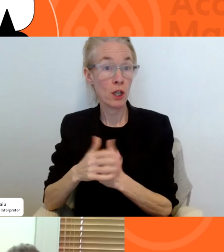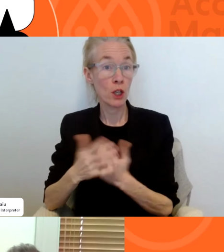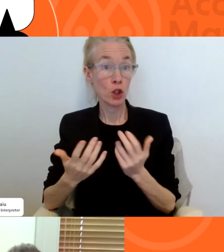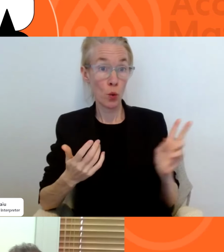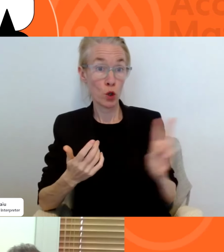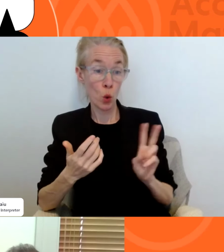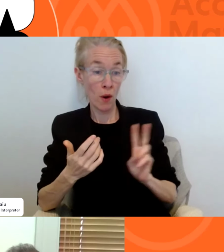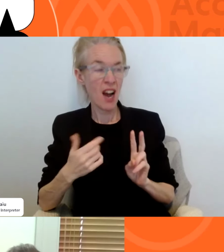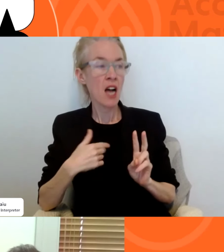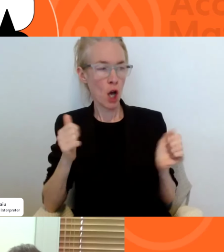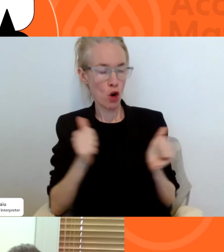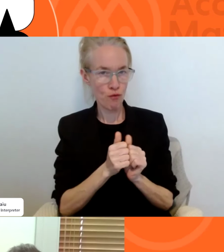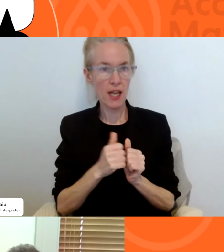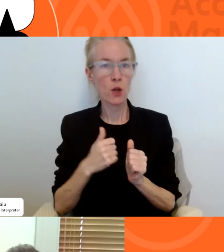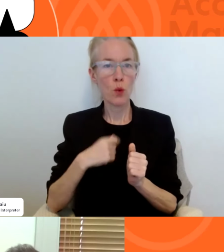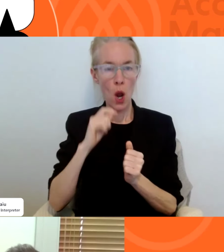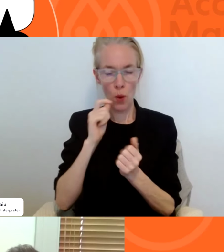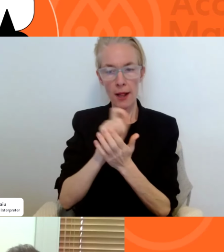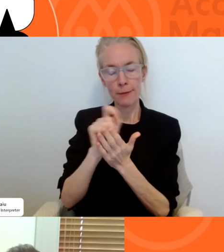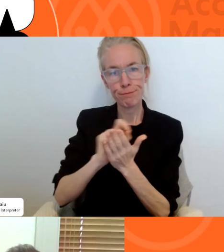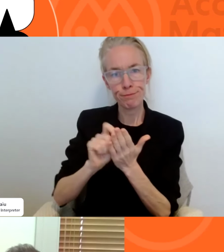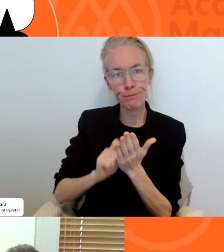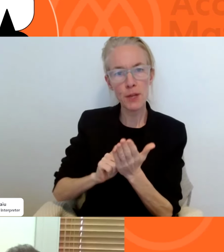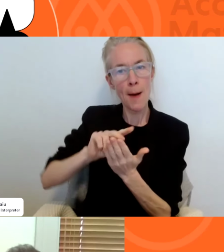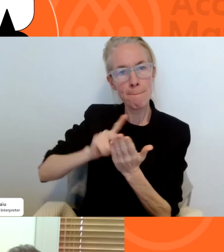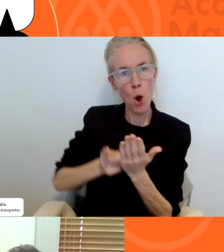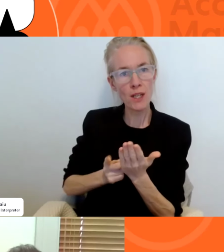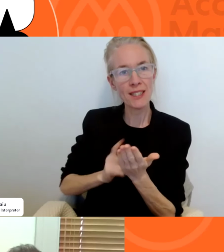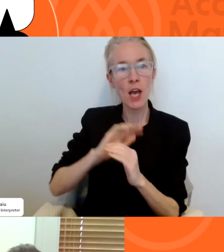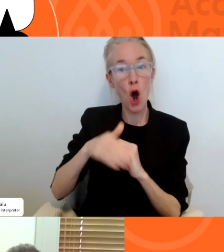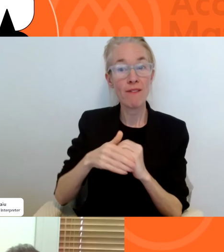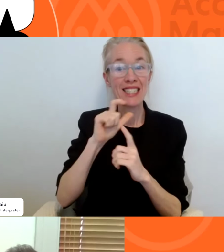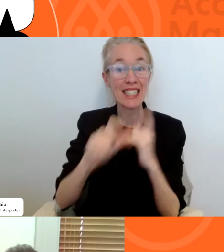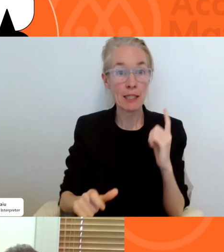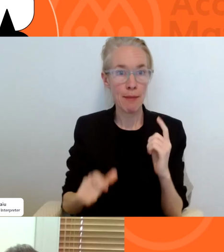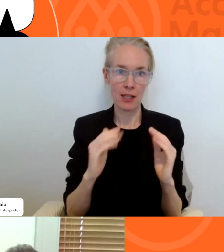and credible policy in regards to disability housing. And so an